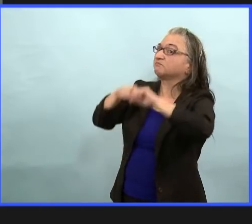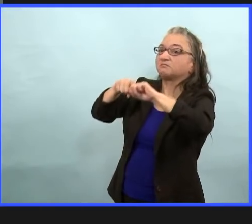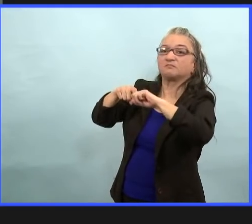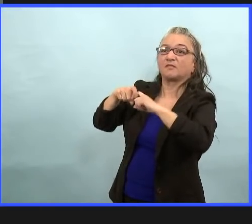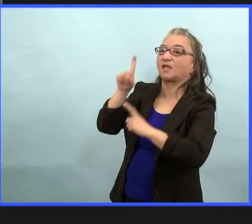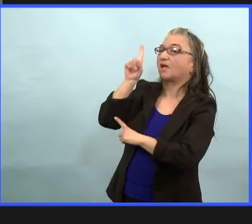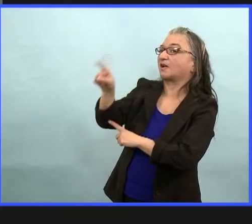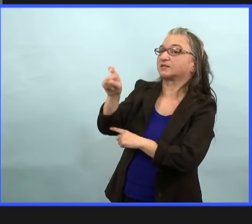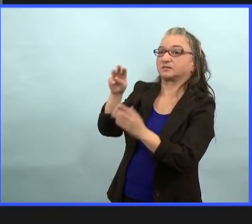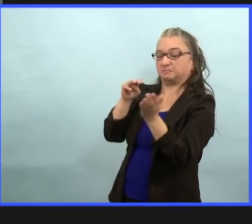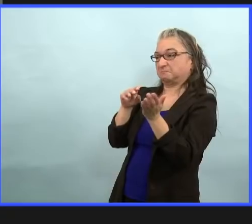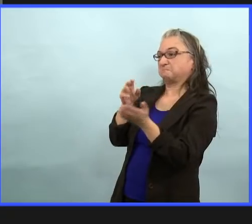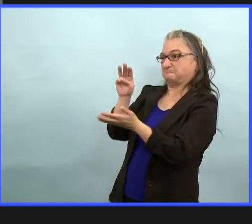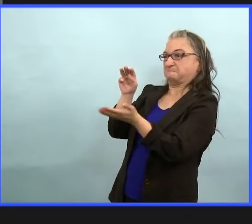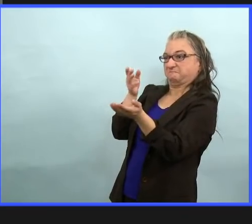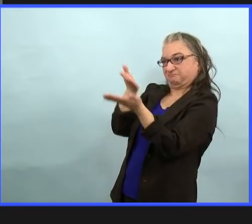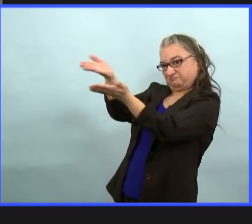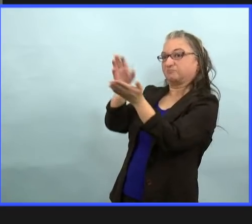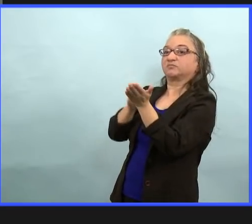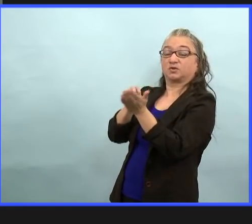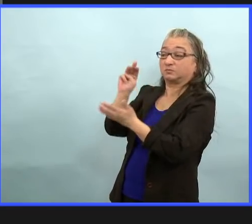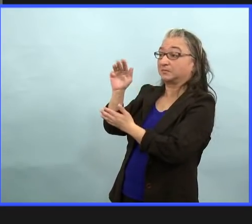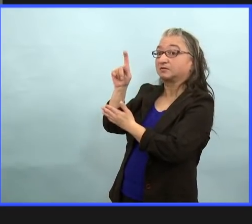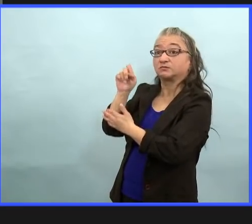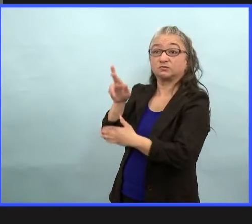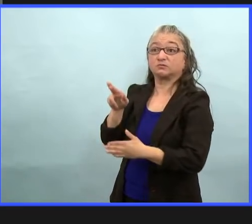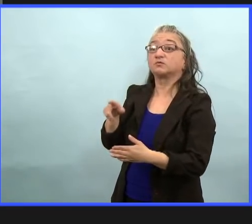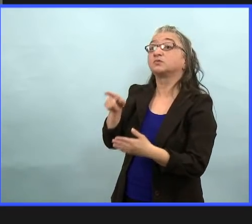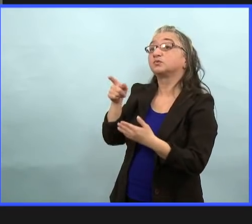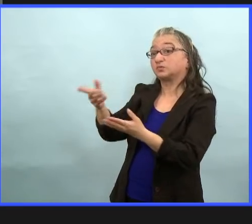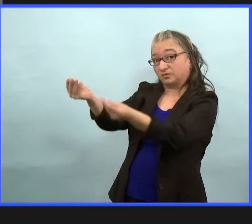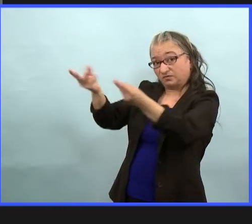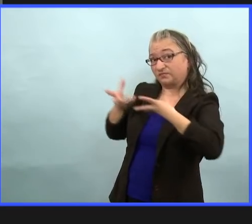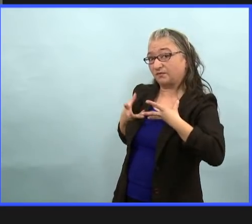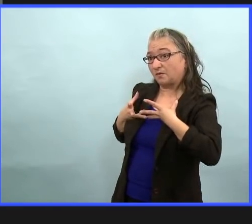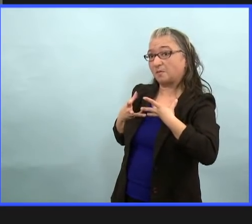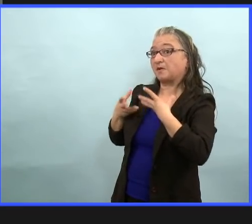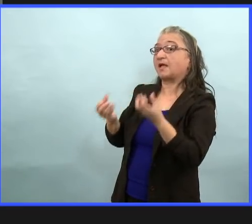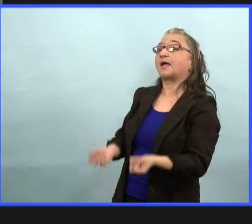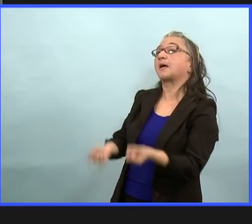uh you just gave us an update on the overall medicine bed capacity with you know 160 or so